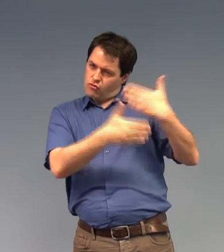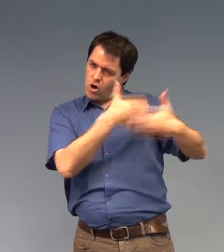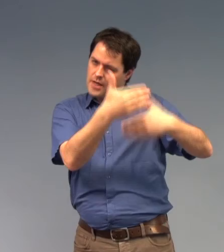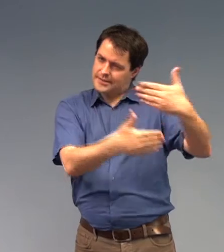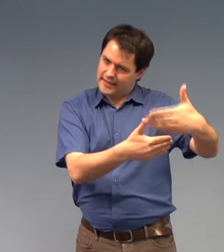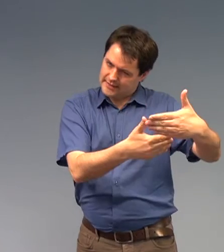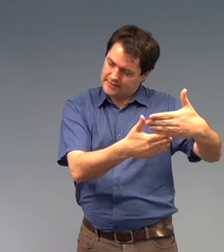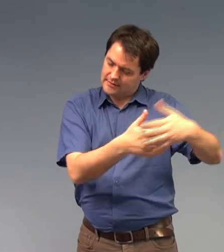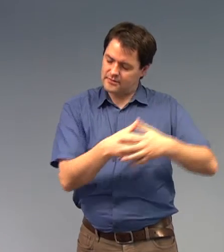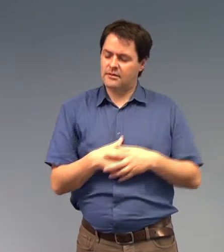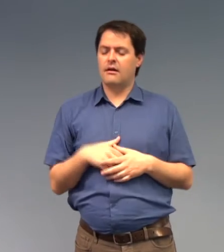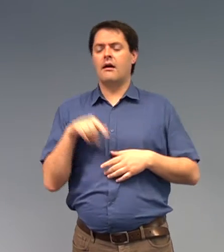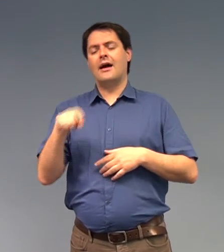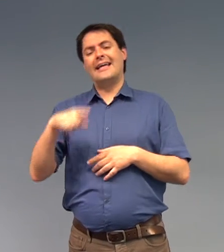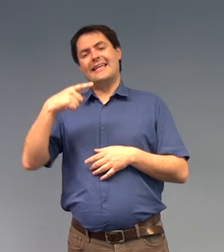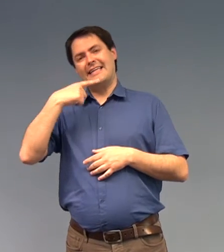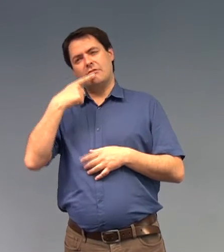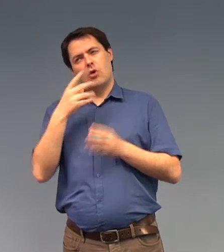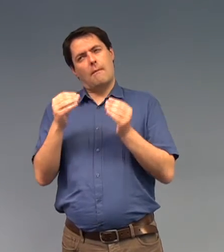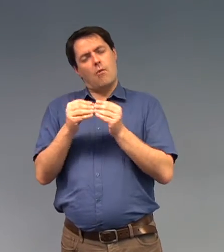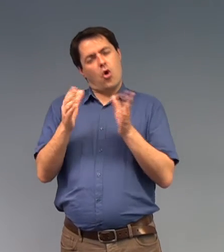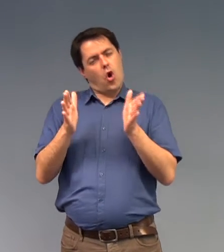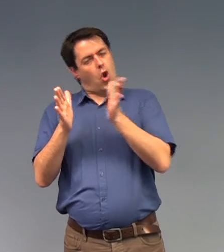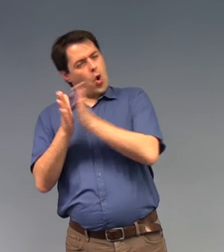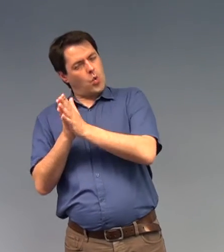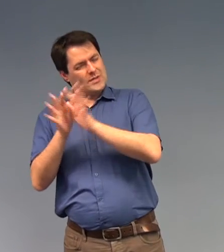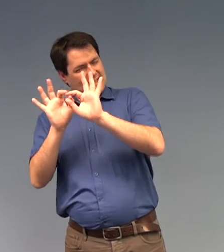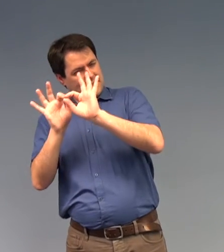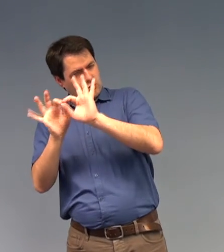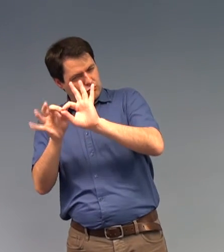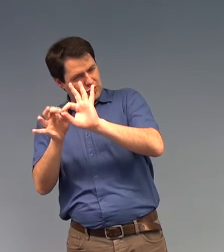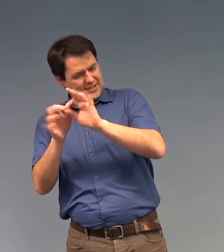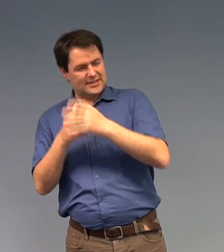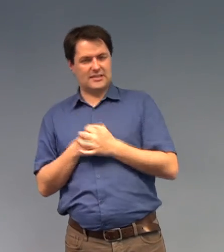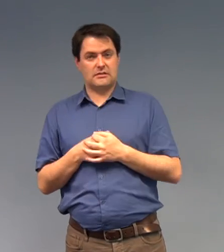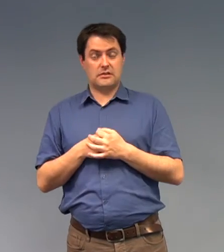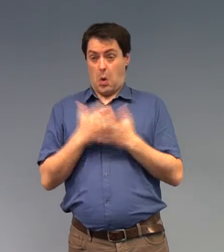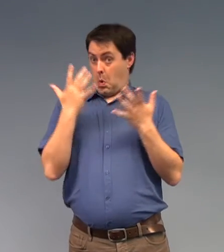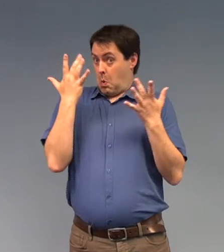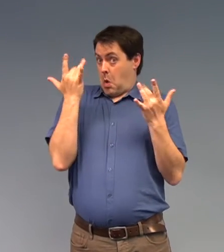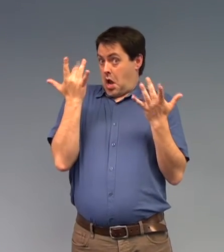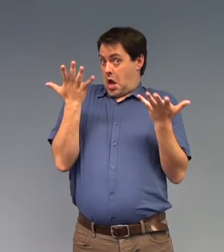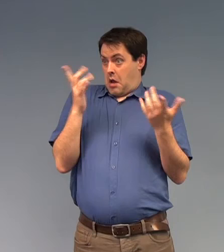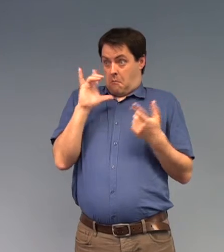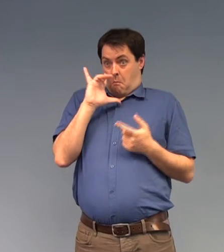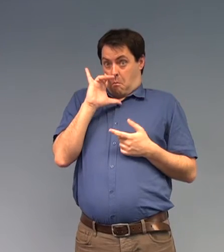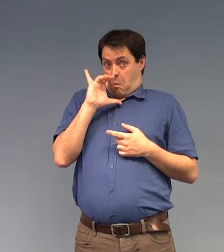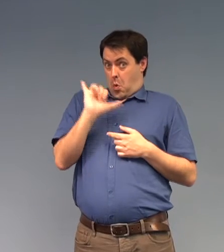But the Deaf DIs appear to follow a translation process more